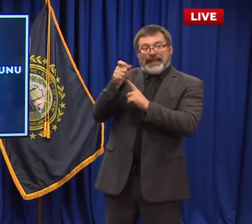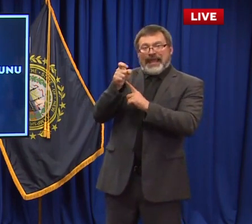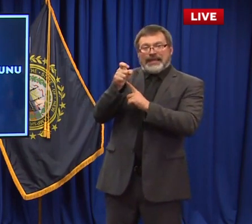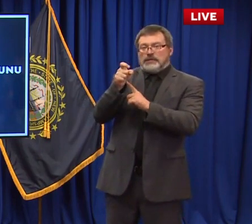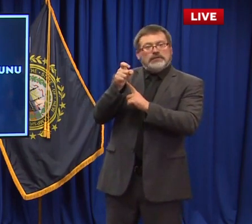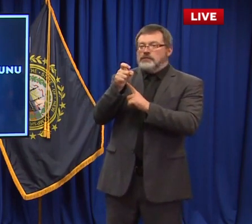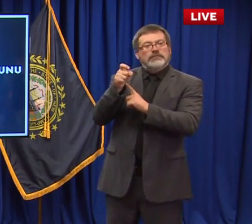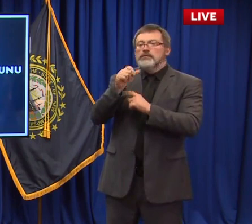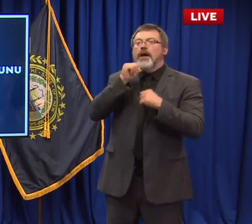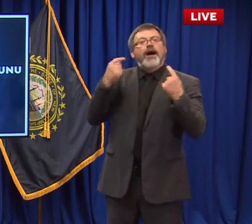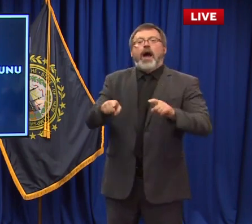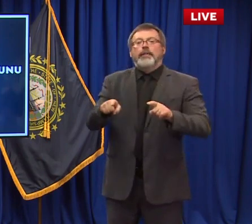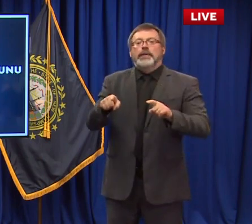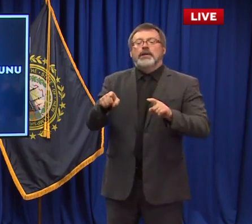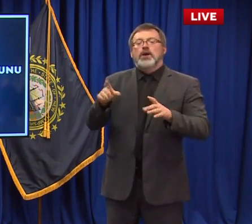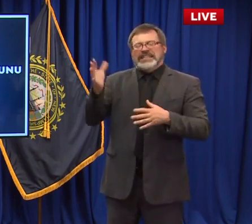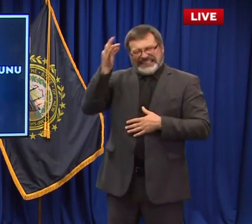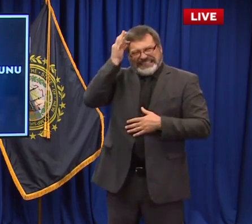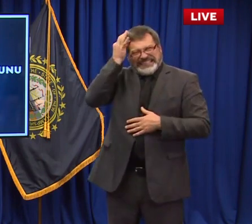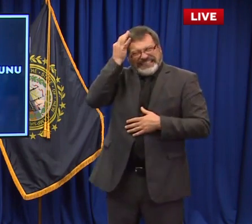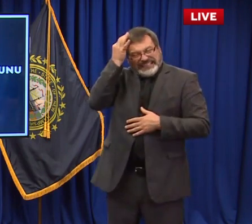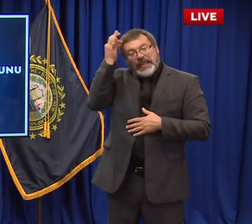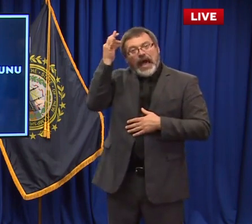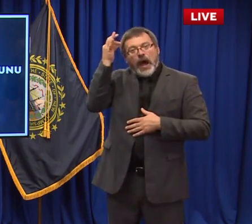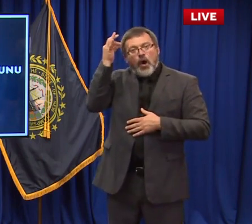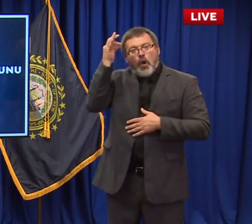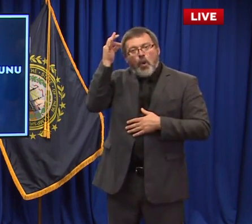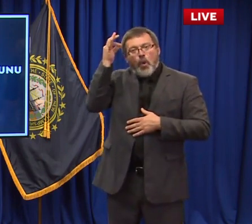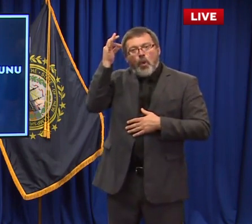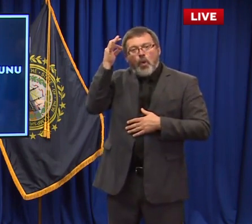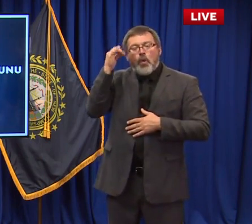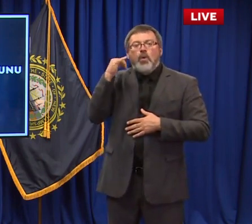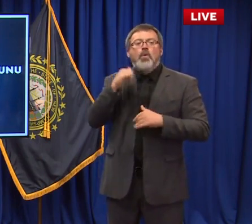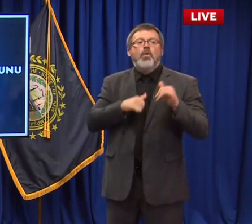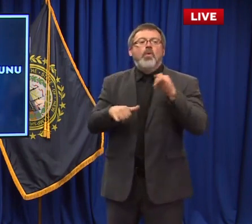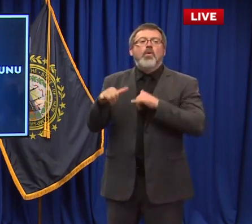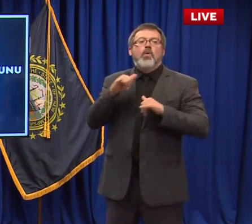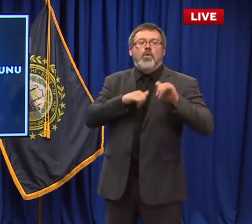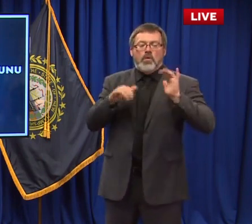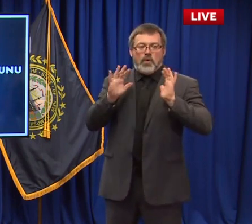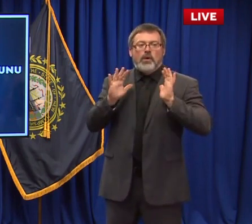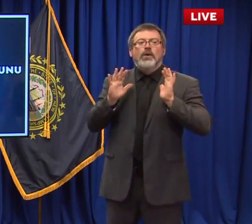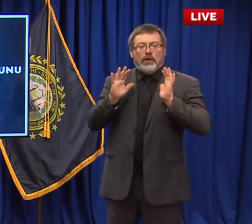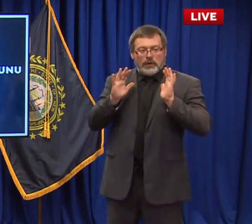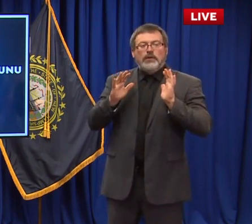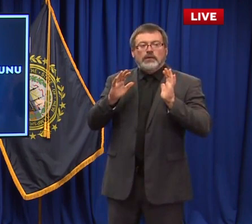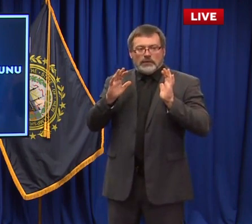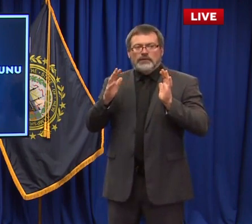IT LOOKS LIKE WE’RE GOING TO COME UNDER THOSE TAX TRIGGERS BY ABOUT $15 MILLION.